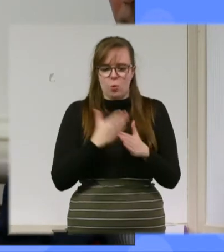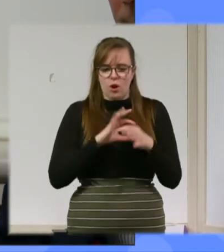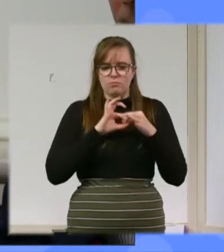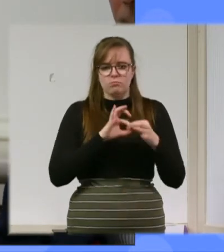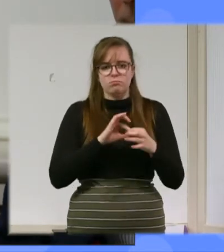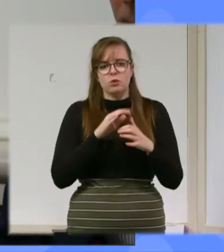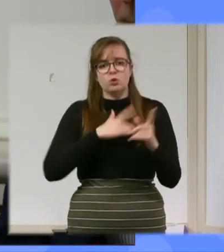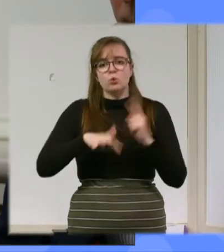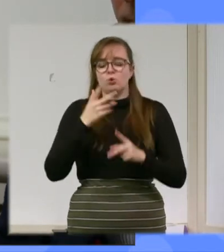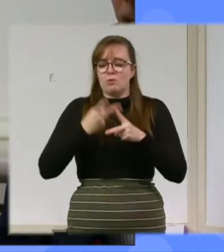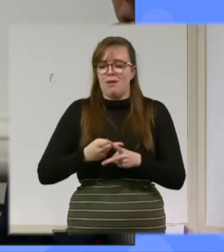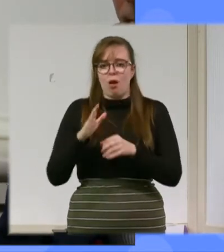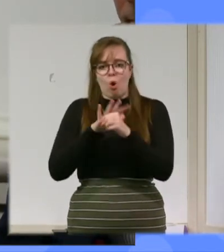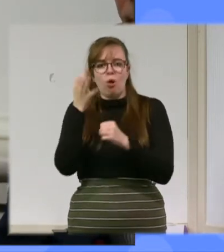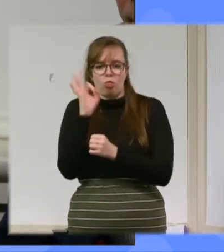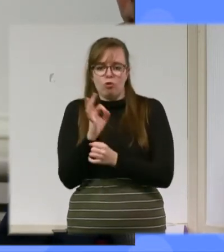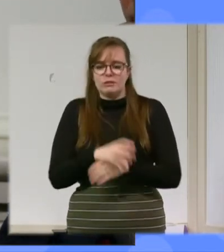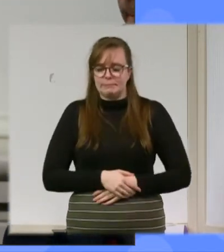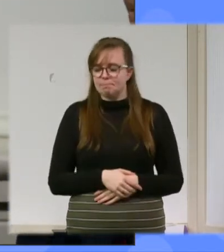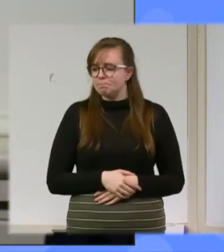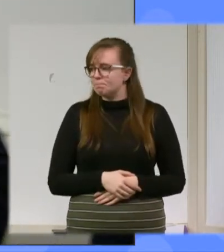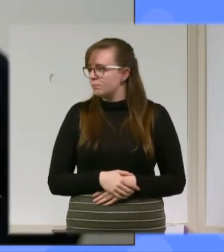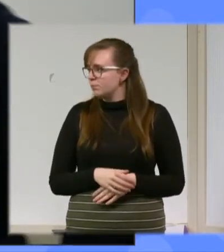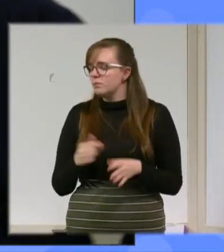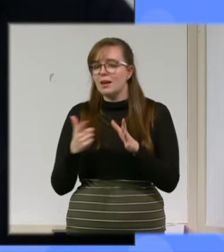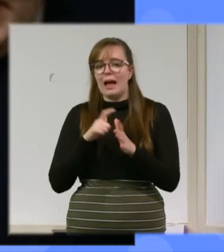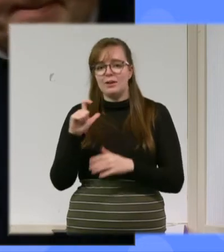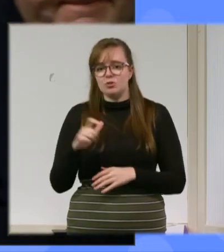our local authority and things like that Thank You Angela and Laurence answered